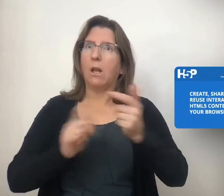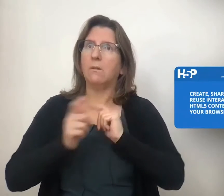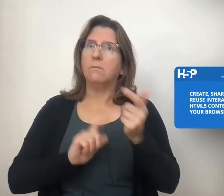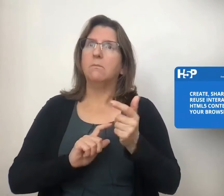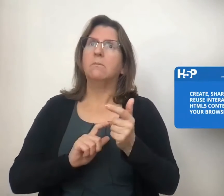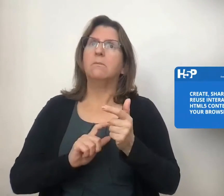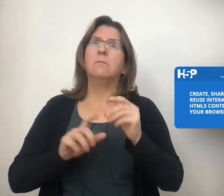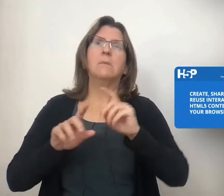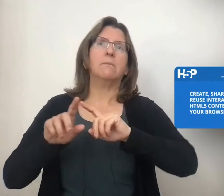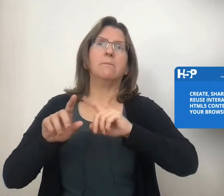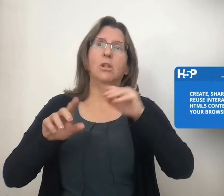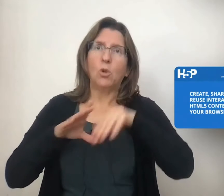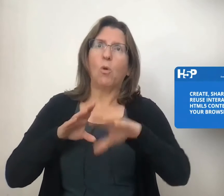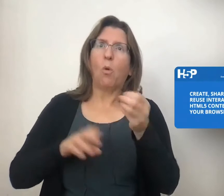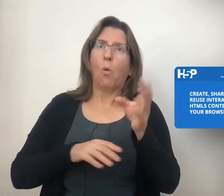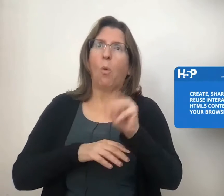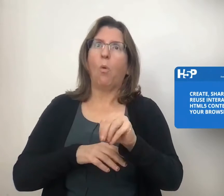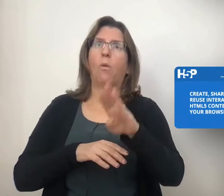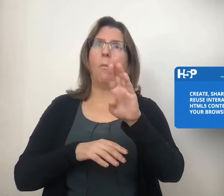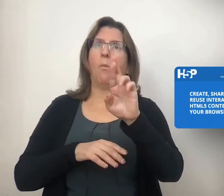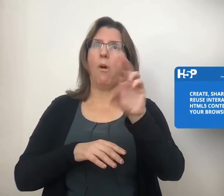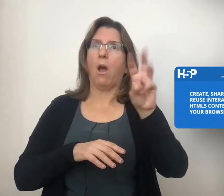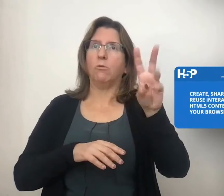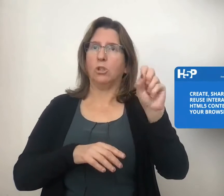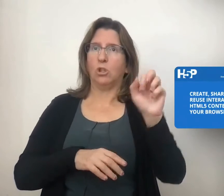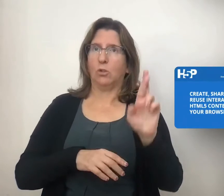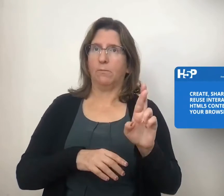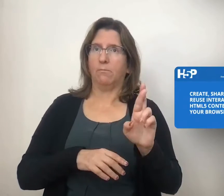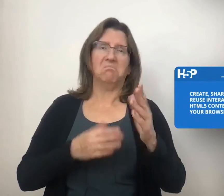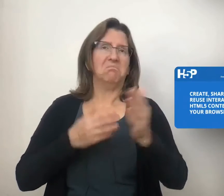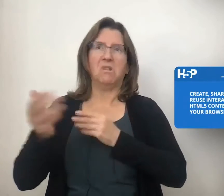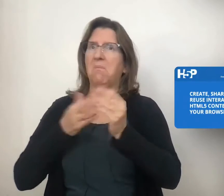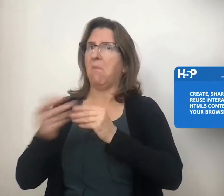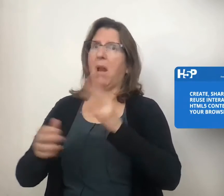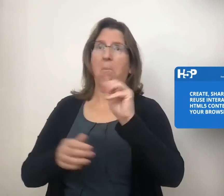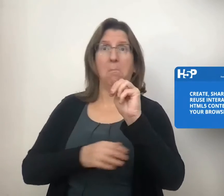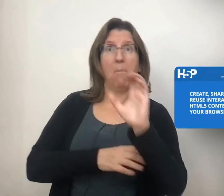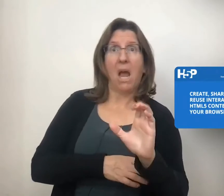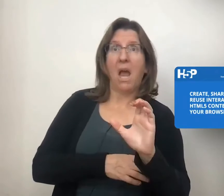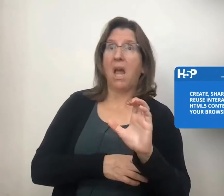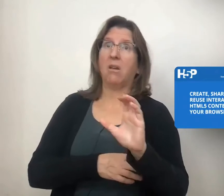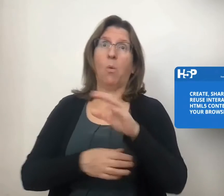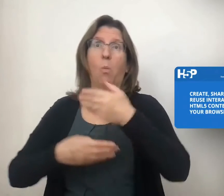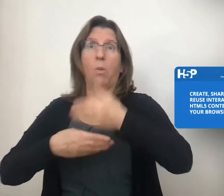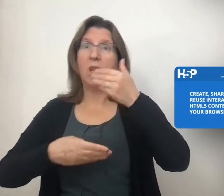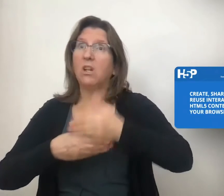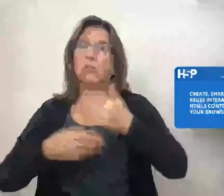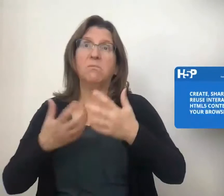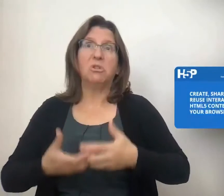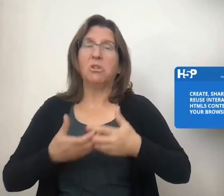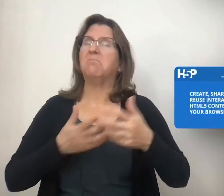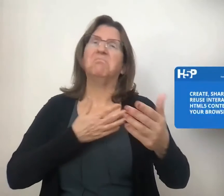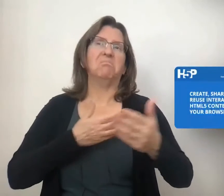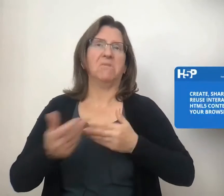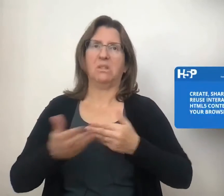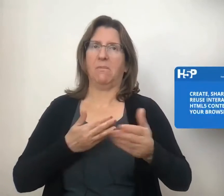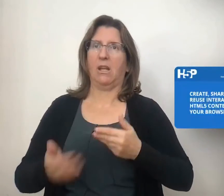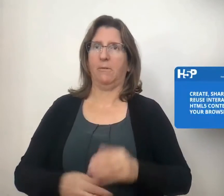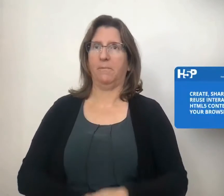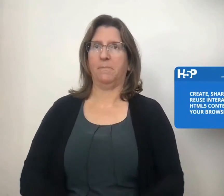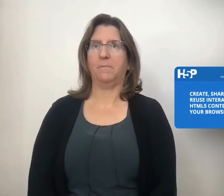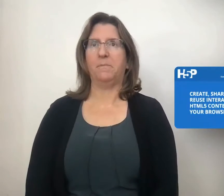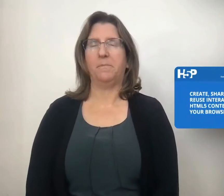regardless of your browser - Apple or Windows products all work with h5p.